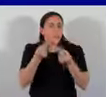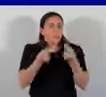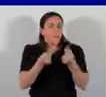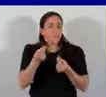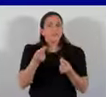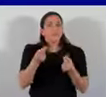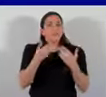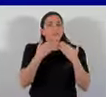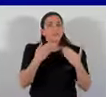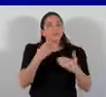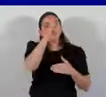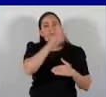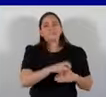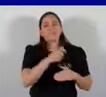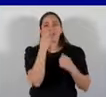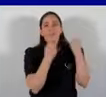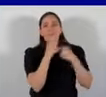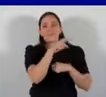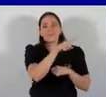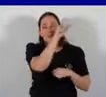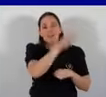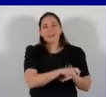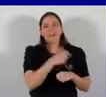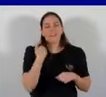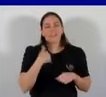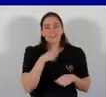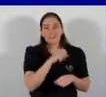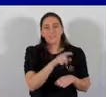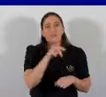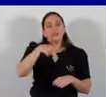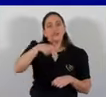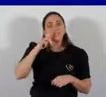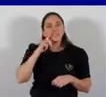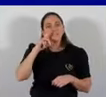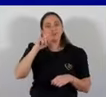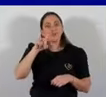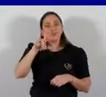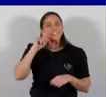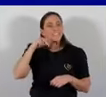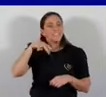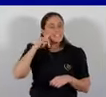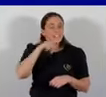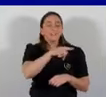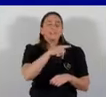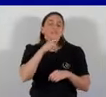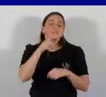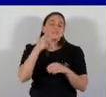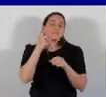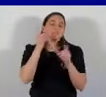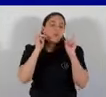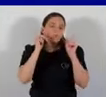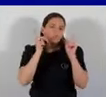Juan Pablo Nicolini, who is a professor at Nitala And he works for the Federal Reserve in Minneapolis